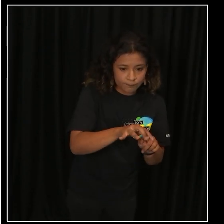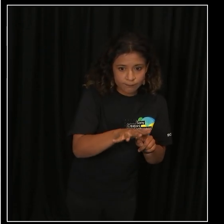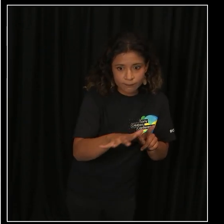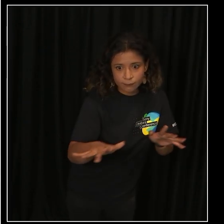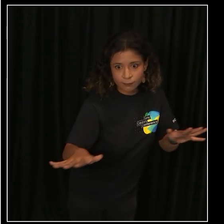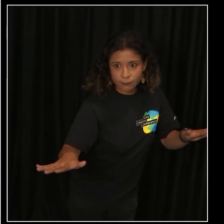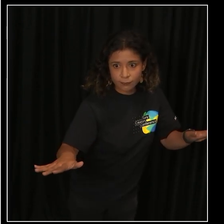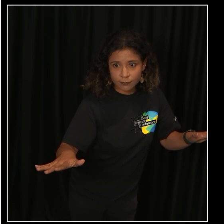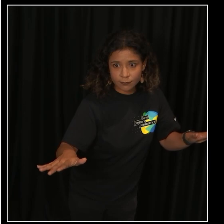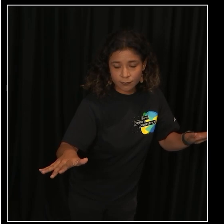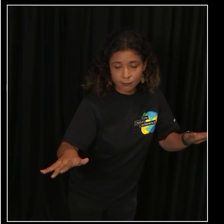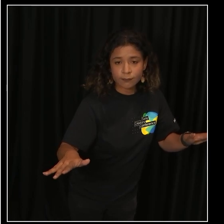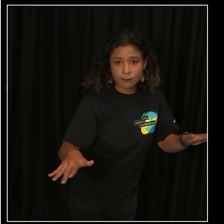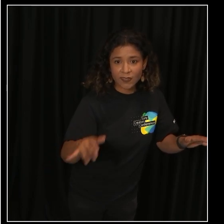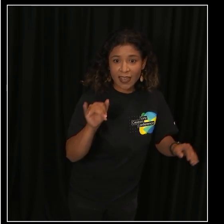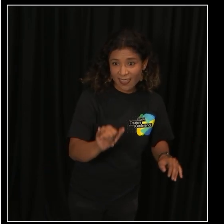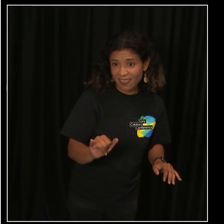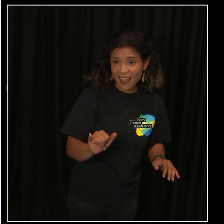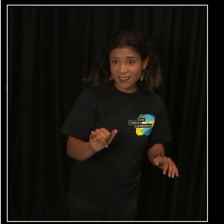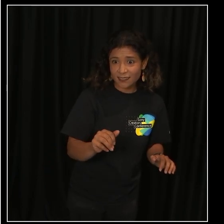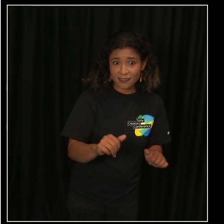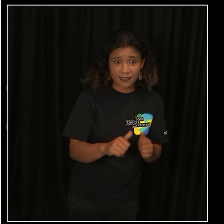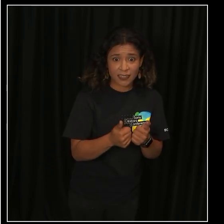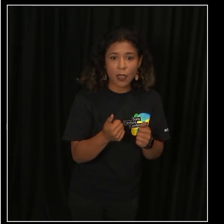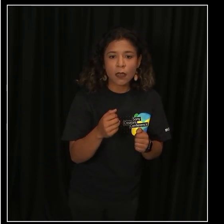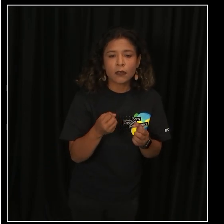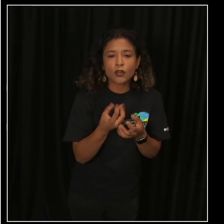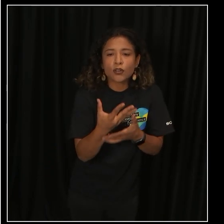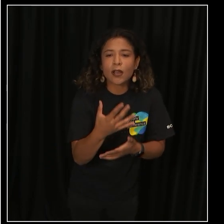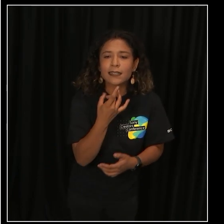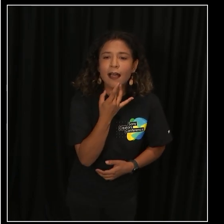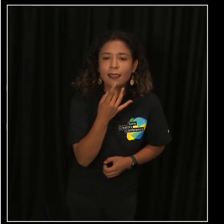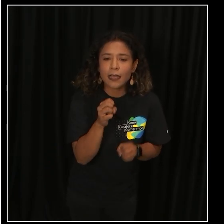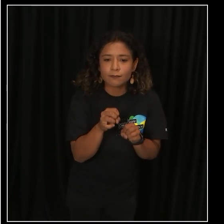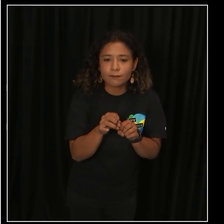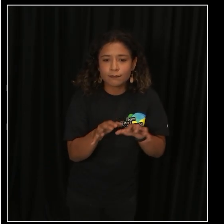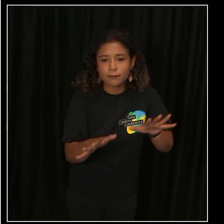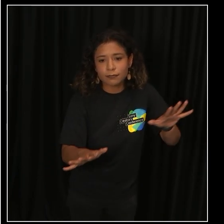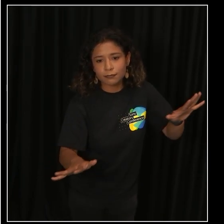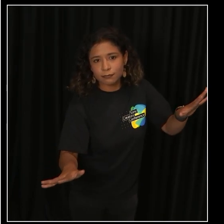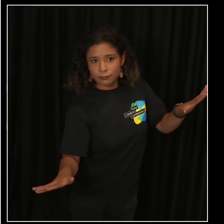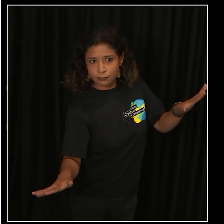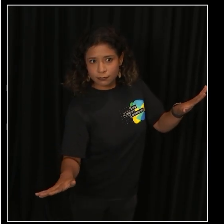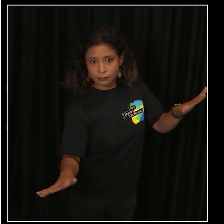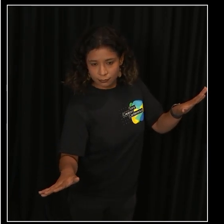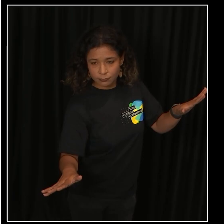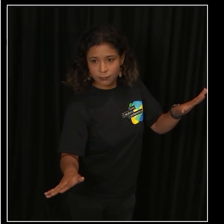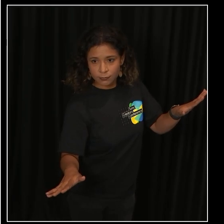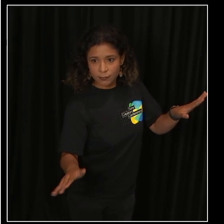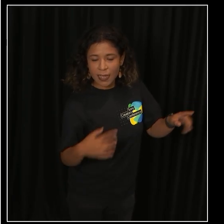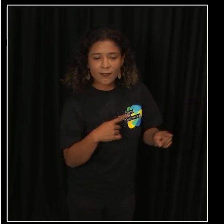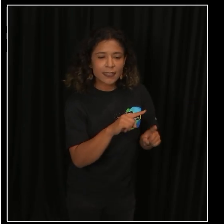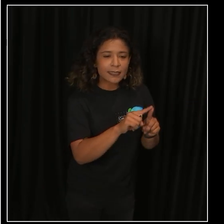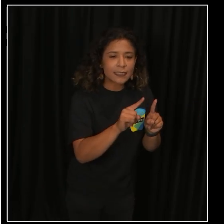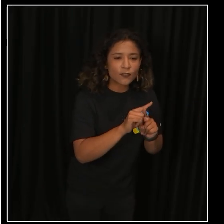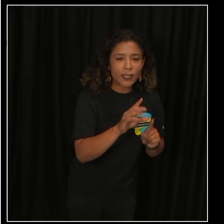This phenomena is called light scattering. There are countless particle floating in the atmosphere